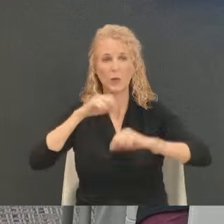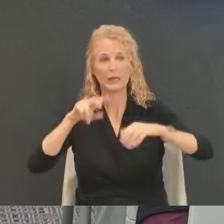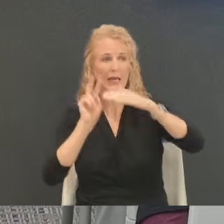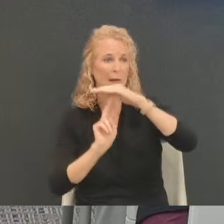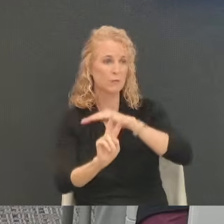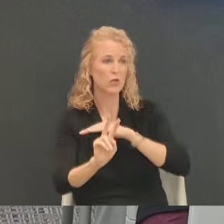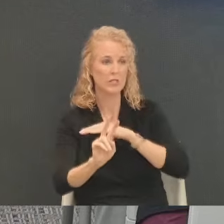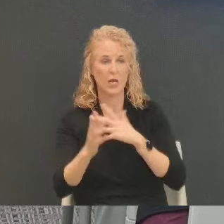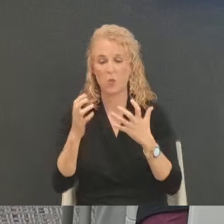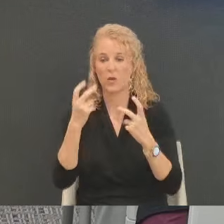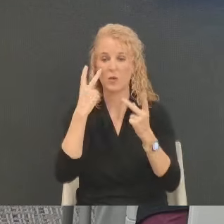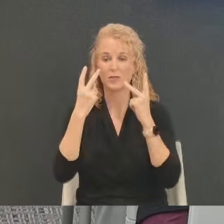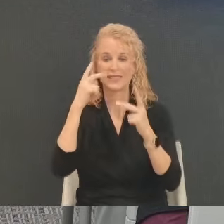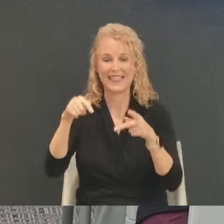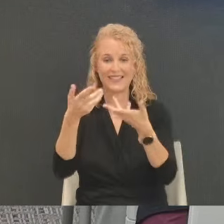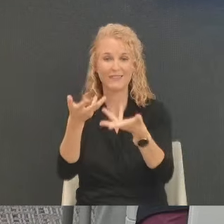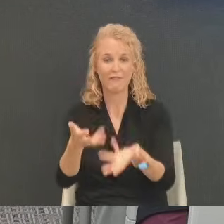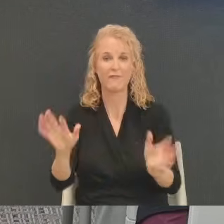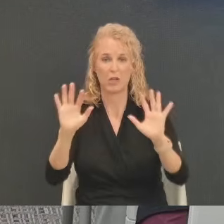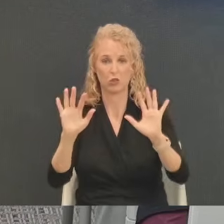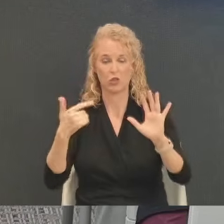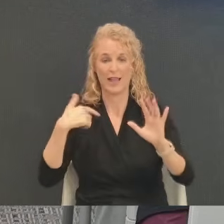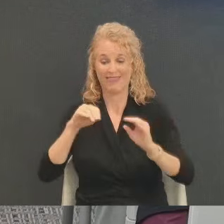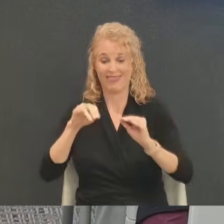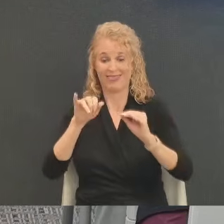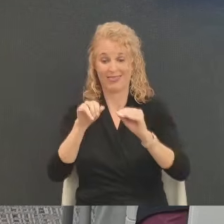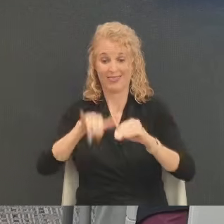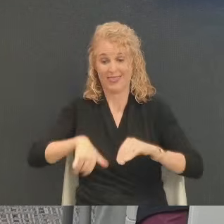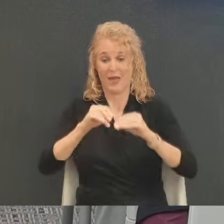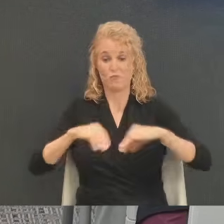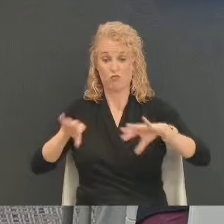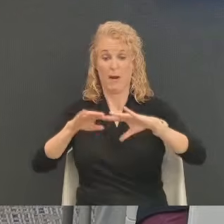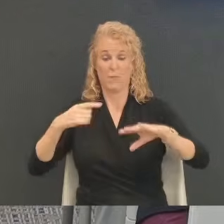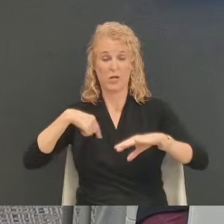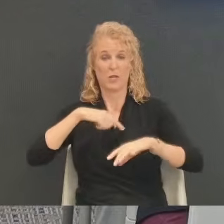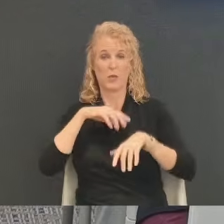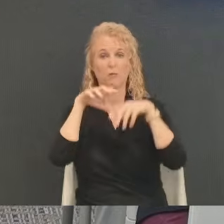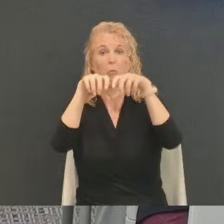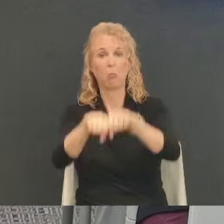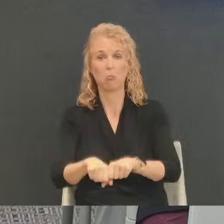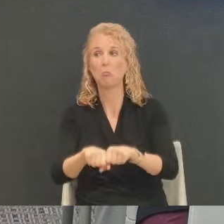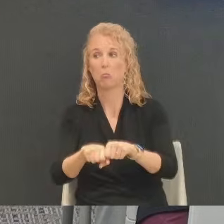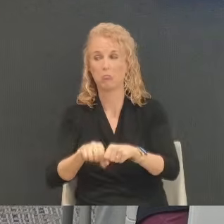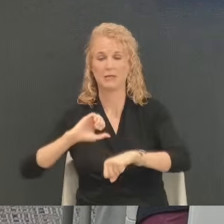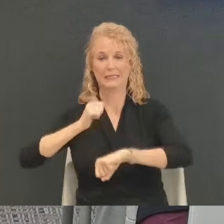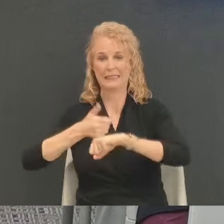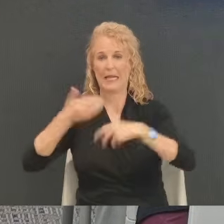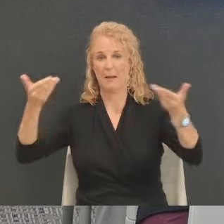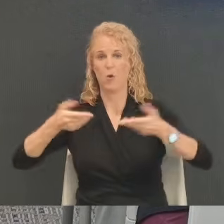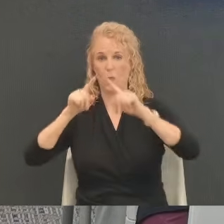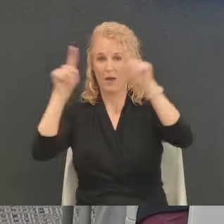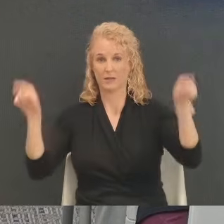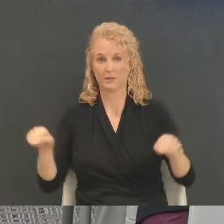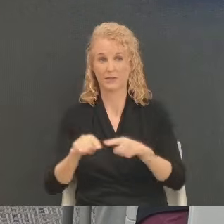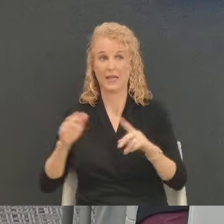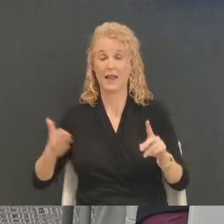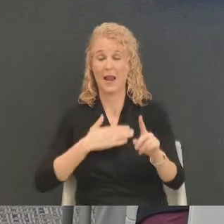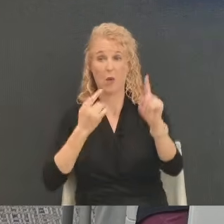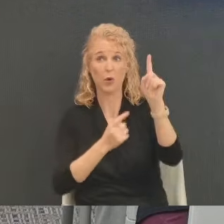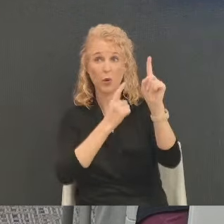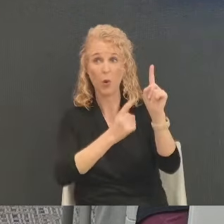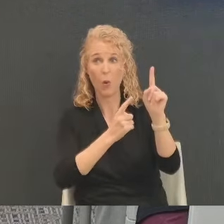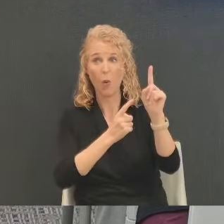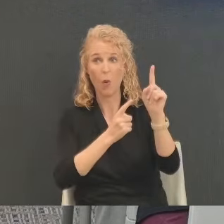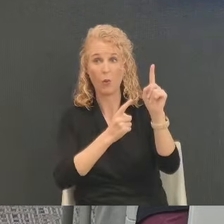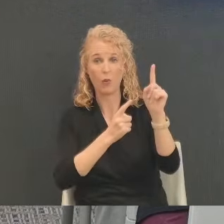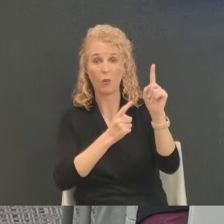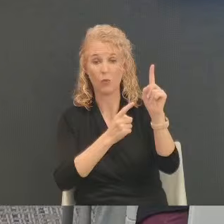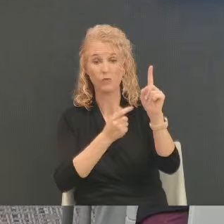to conclusion and we can move the process forward and all we want to do is have some some signage